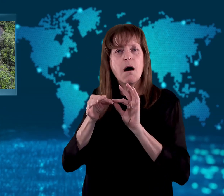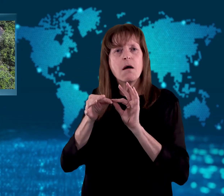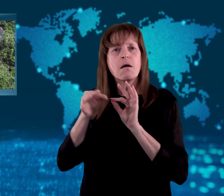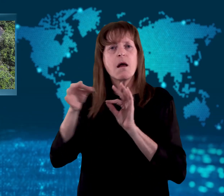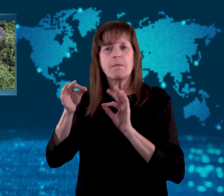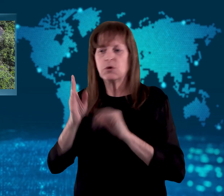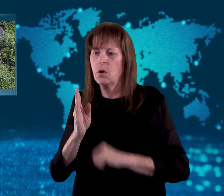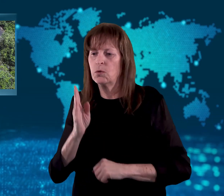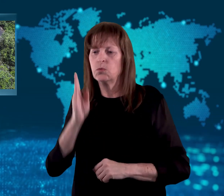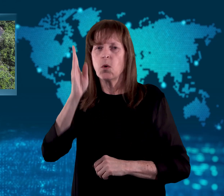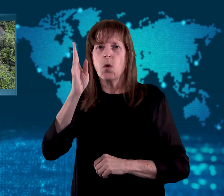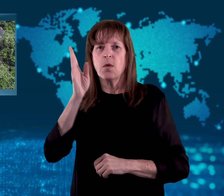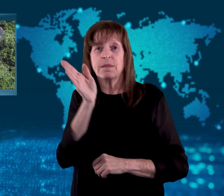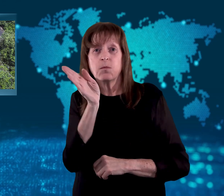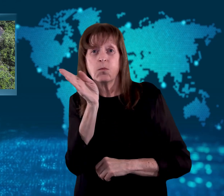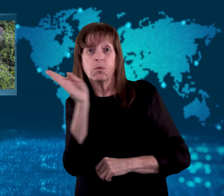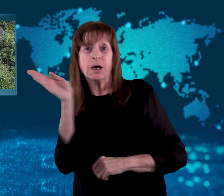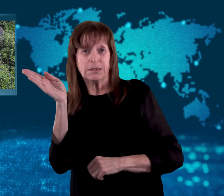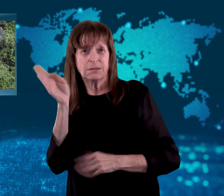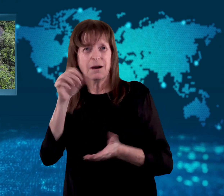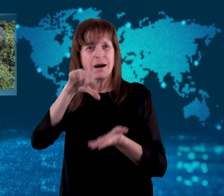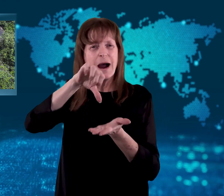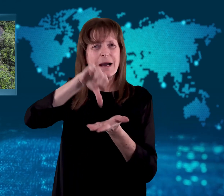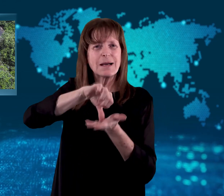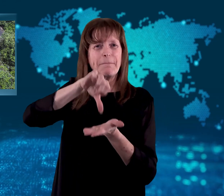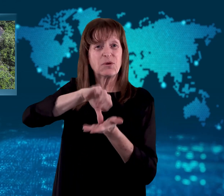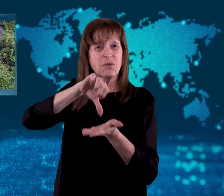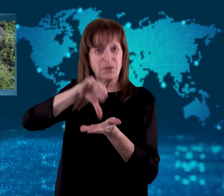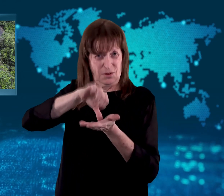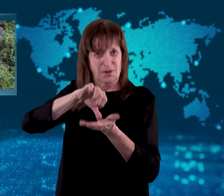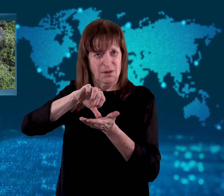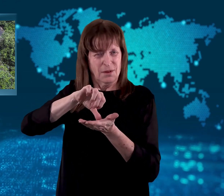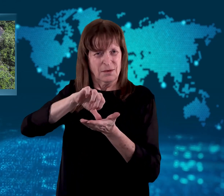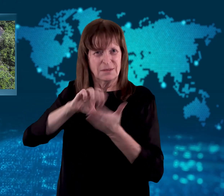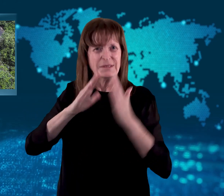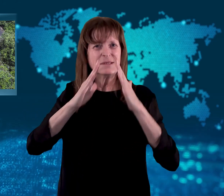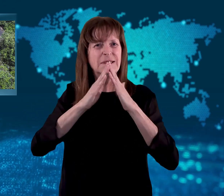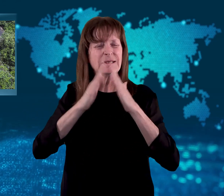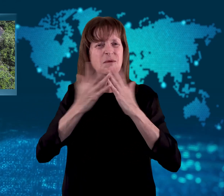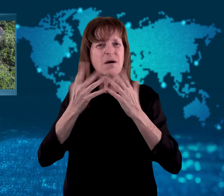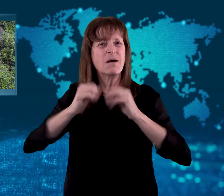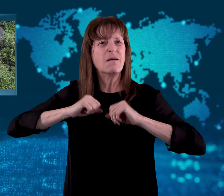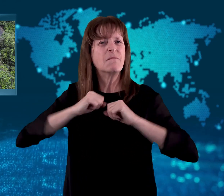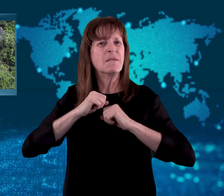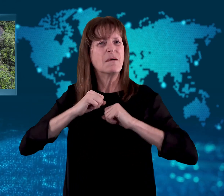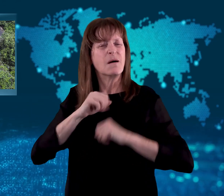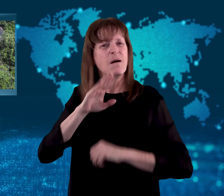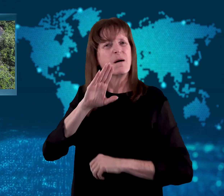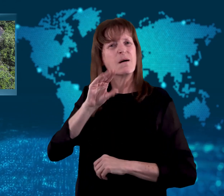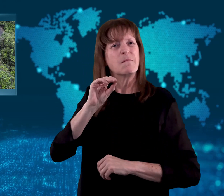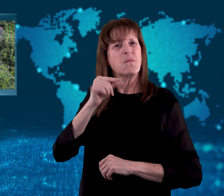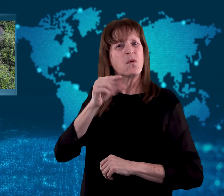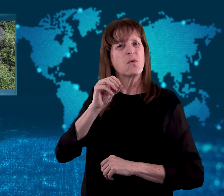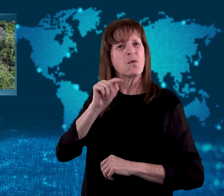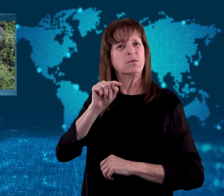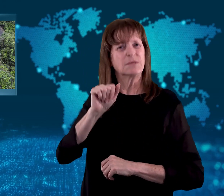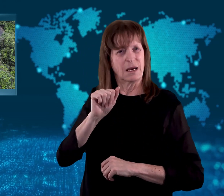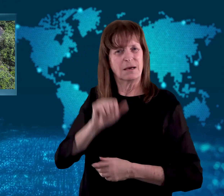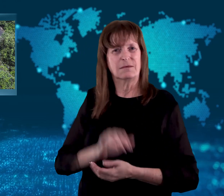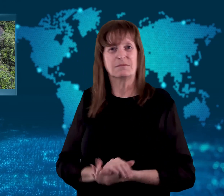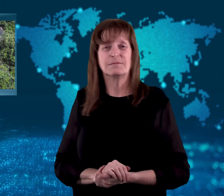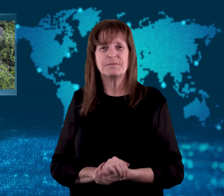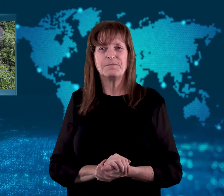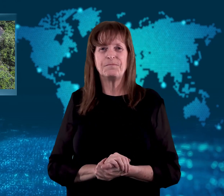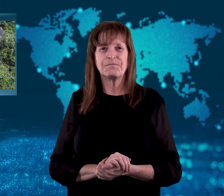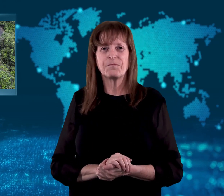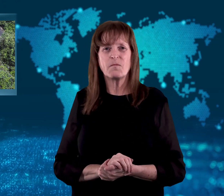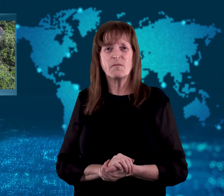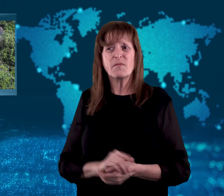The landslide hit the bus and its passengers, burying them in its mud.